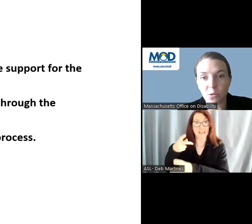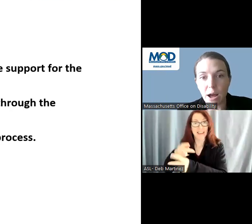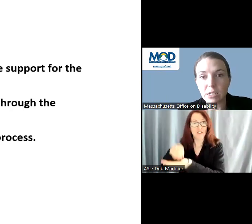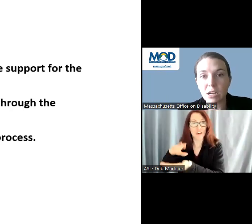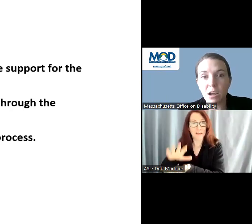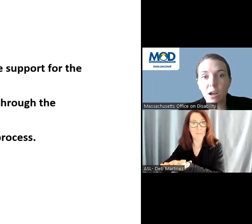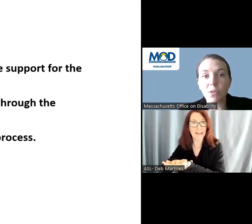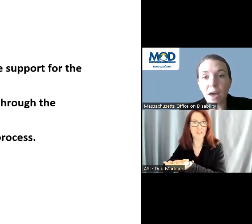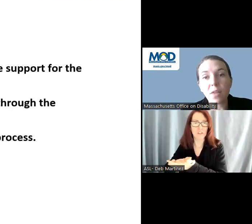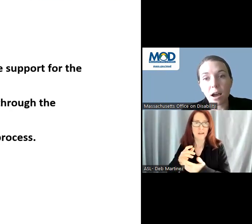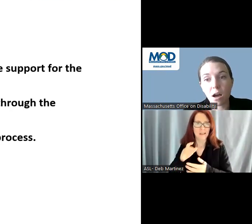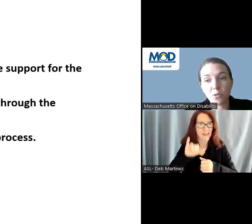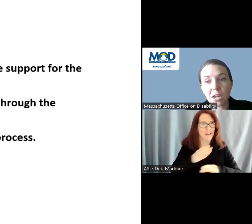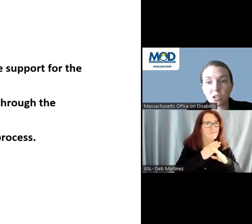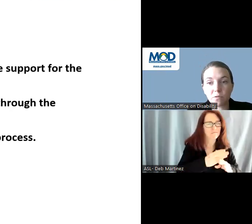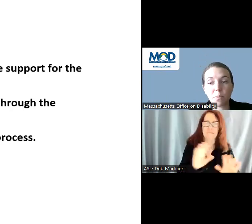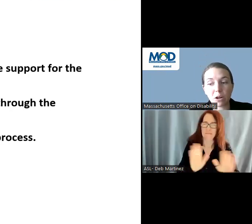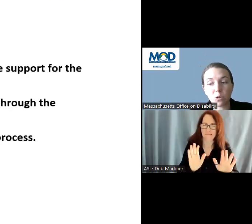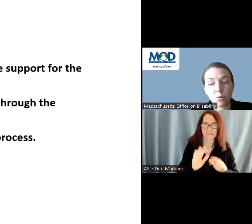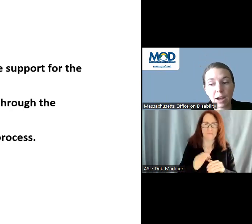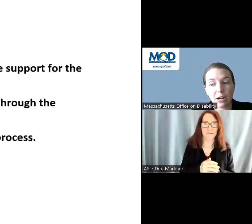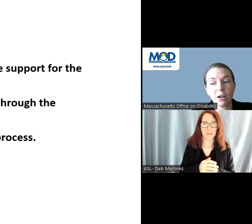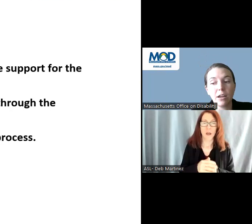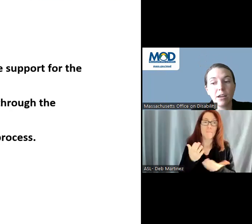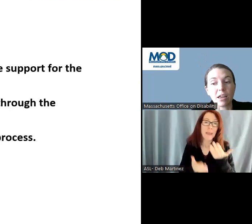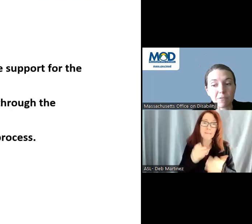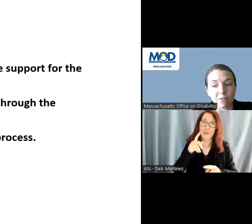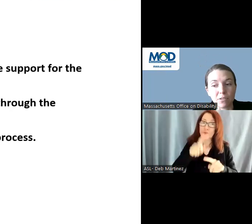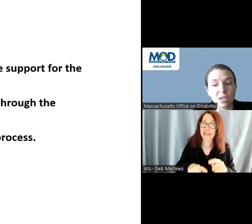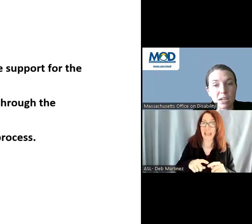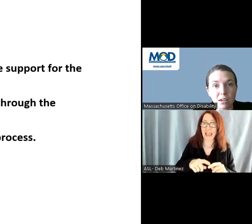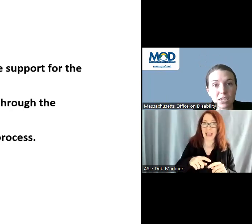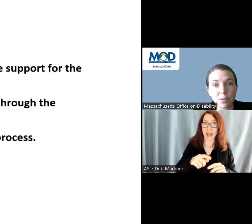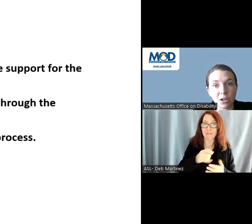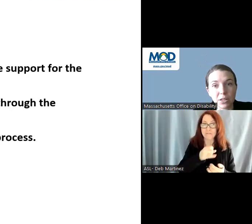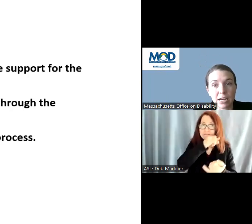the request without that confirmation from the medical provider if the need disability related